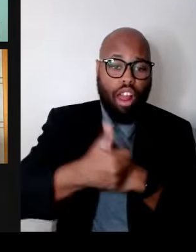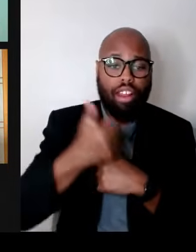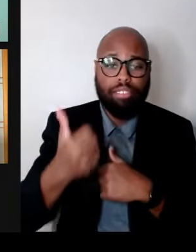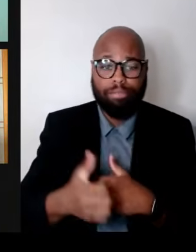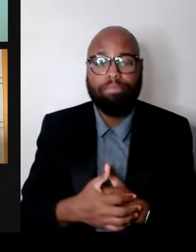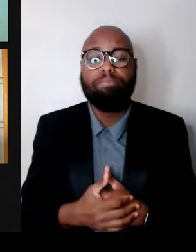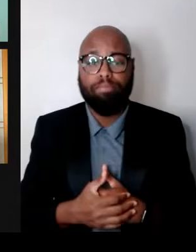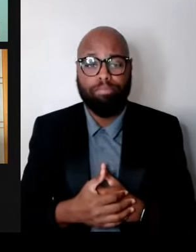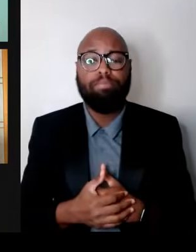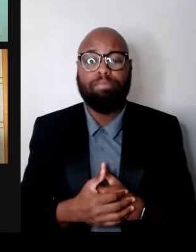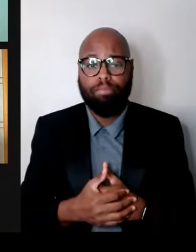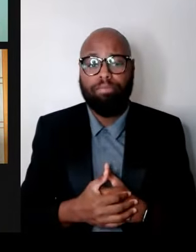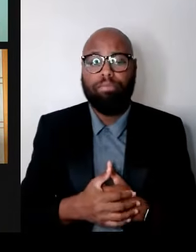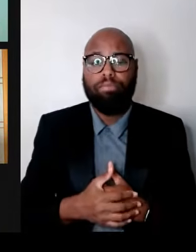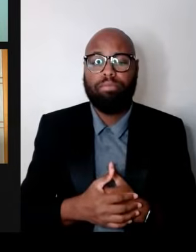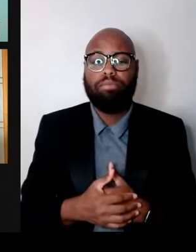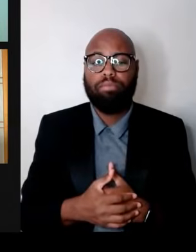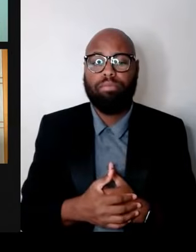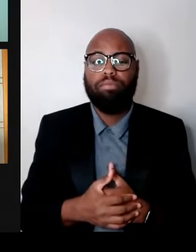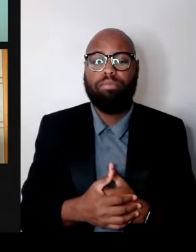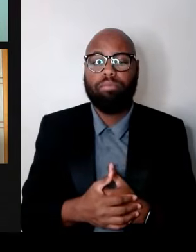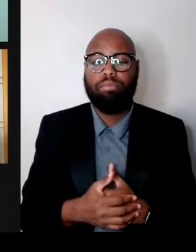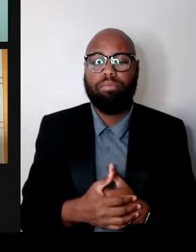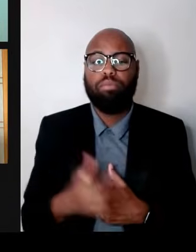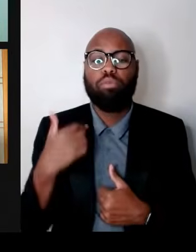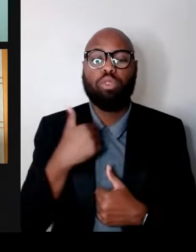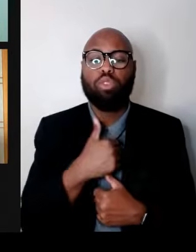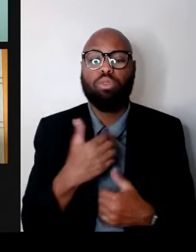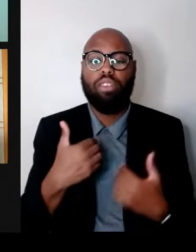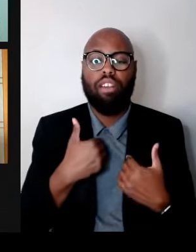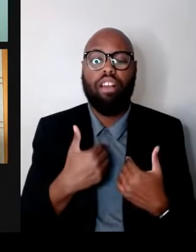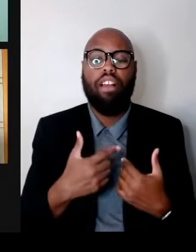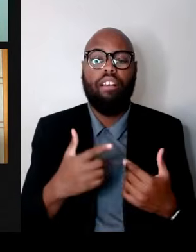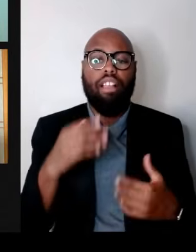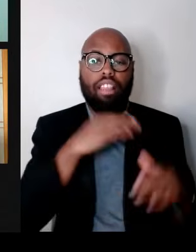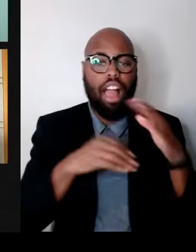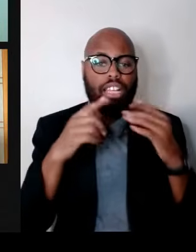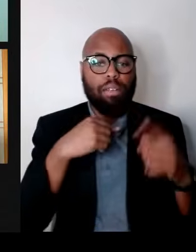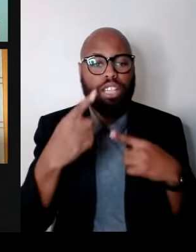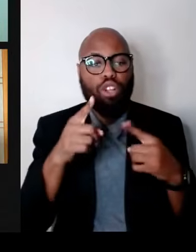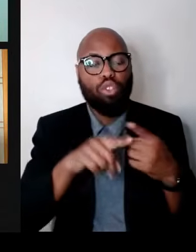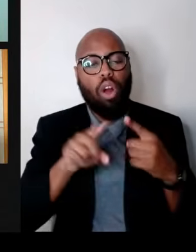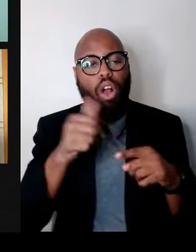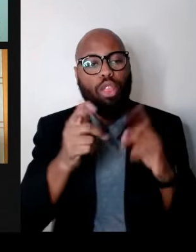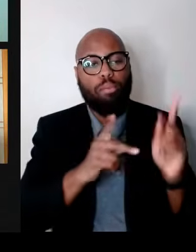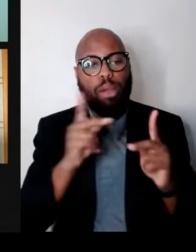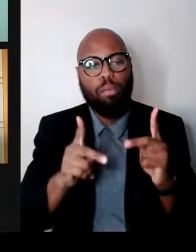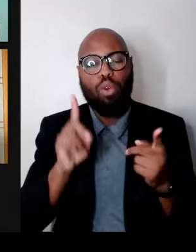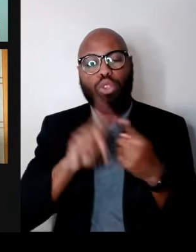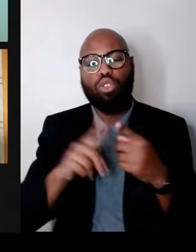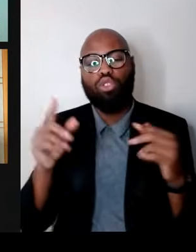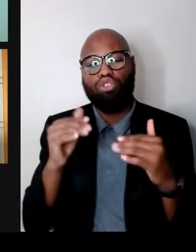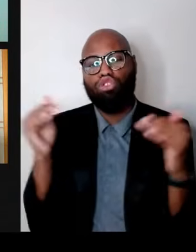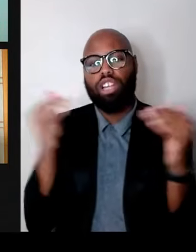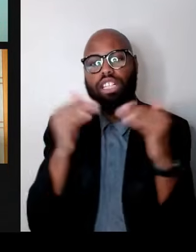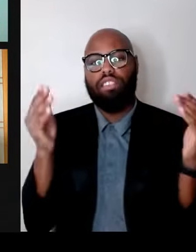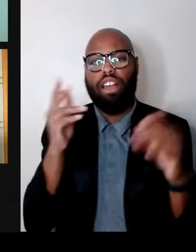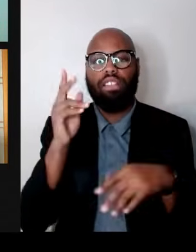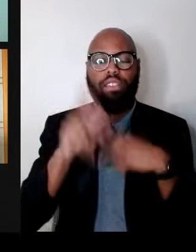on the one hand, we have lies that are told about a people to justify some inhumanity committed against them,